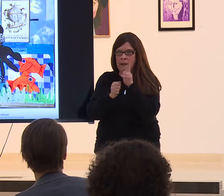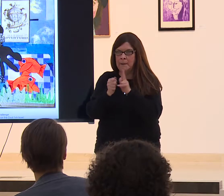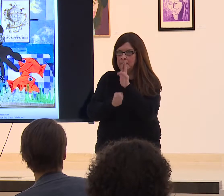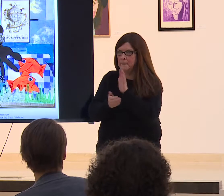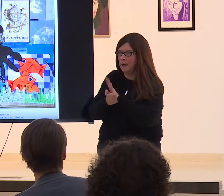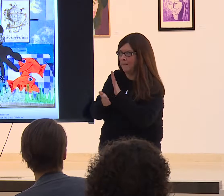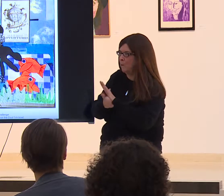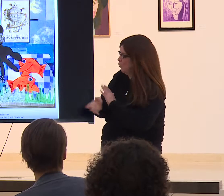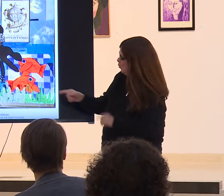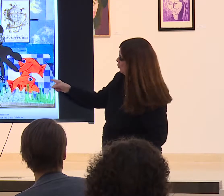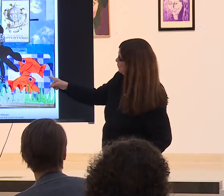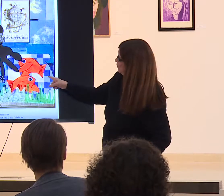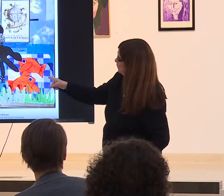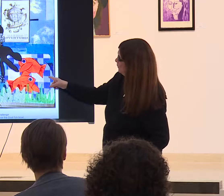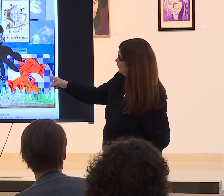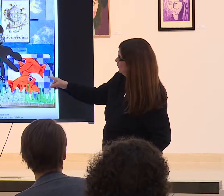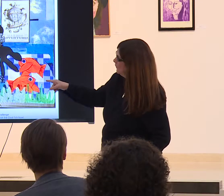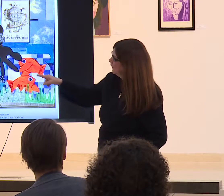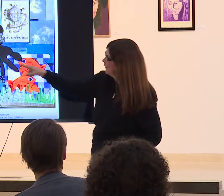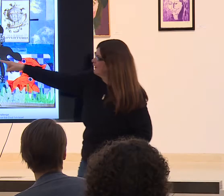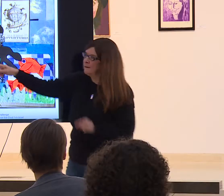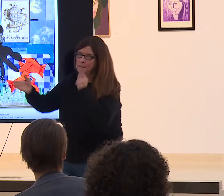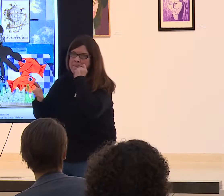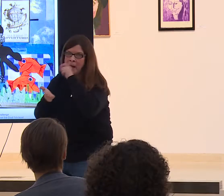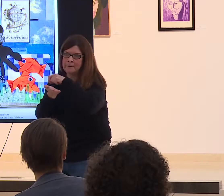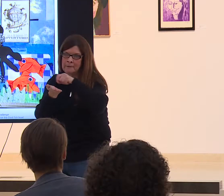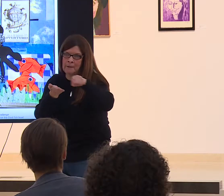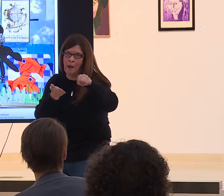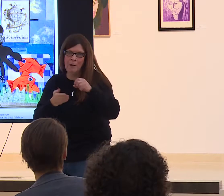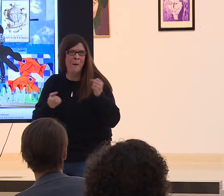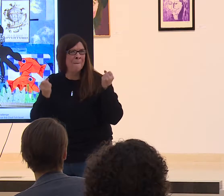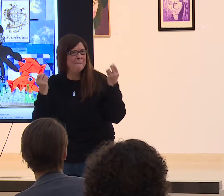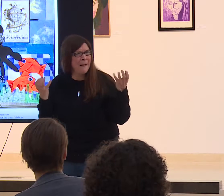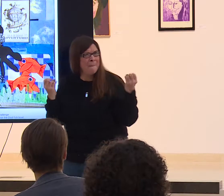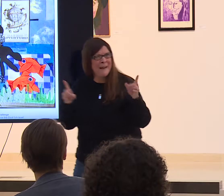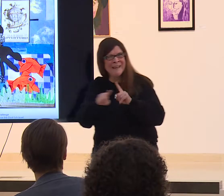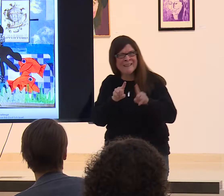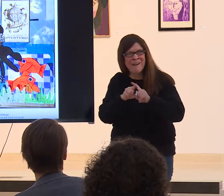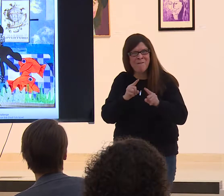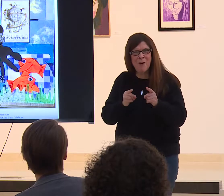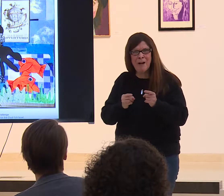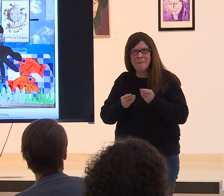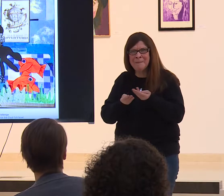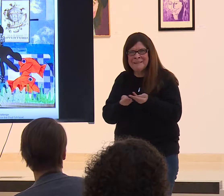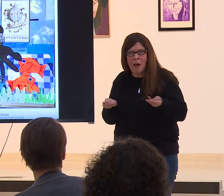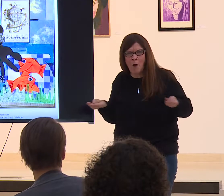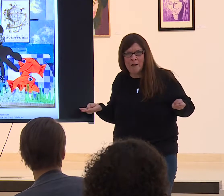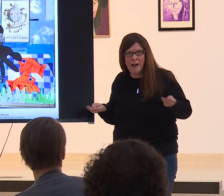This media is paper-cutting, and on the left, it's pencil and paper.